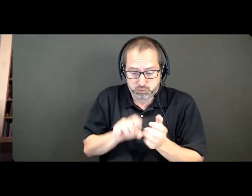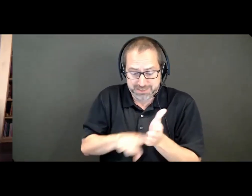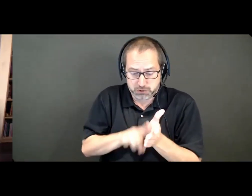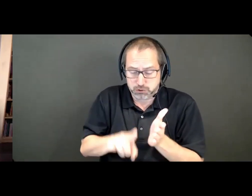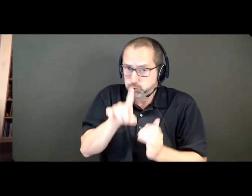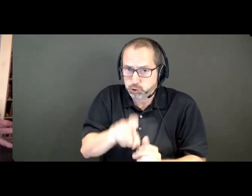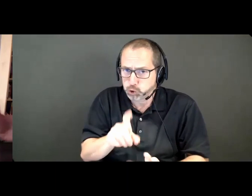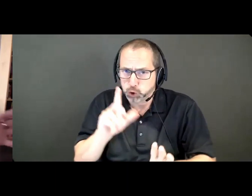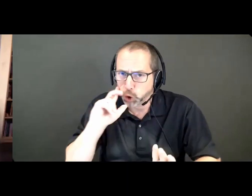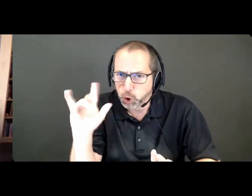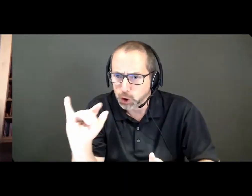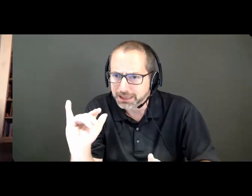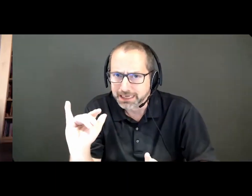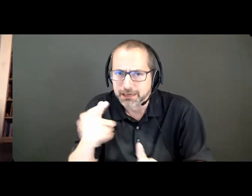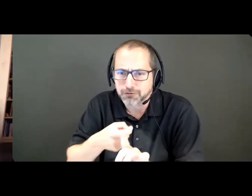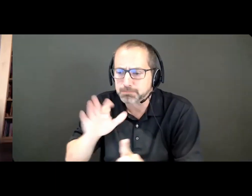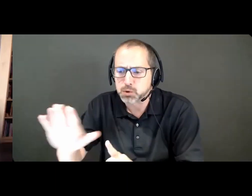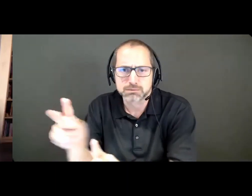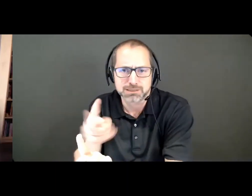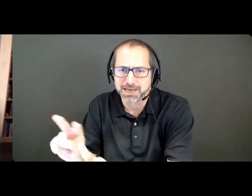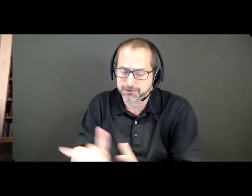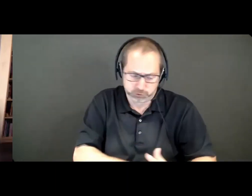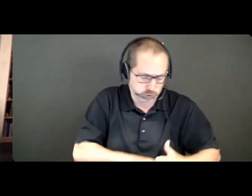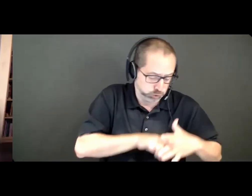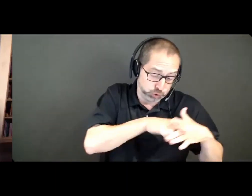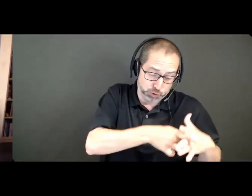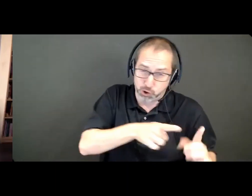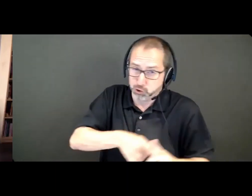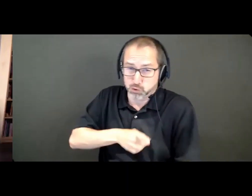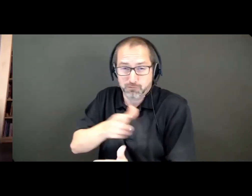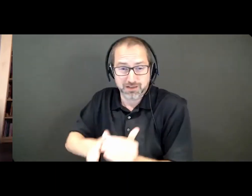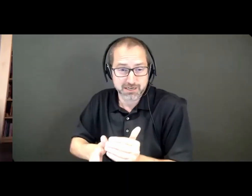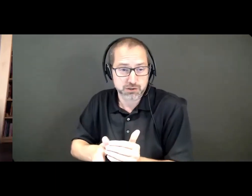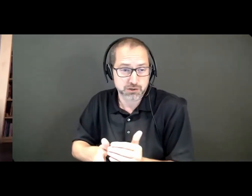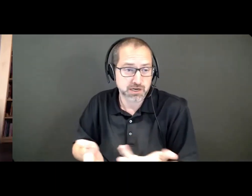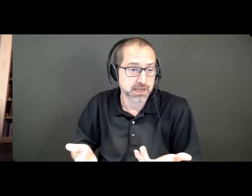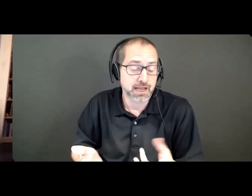And that’s from start to finish. And then, corollary, what are some examples from your